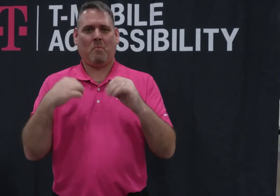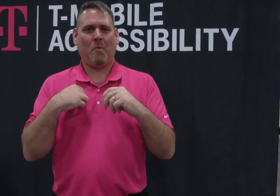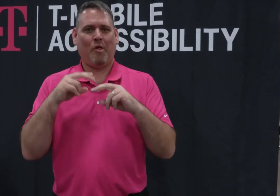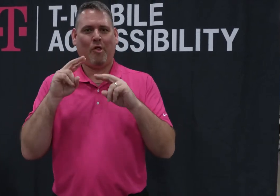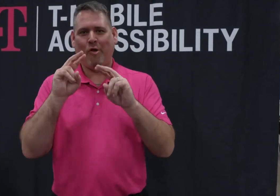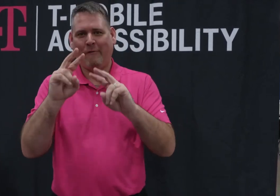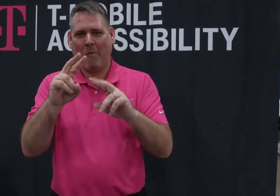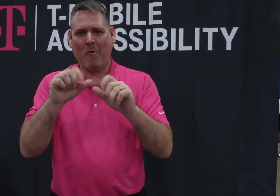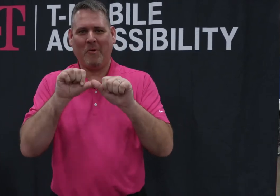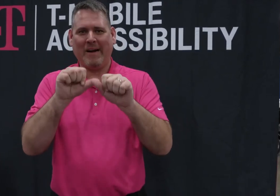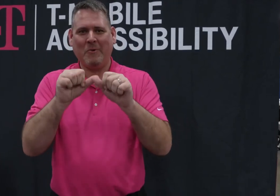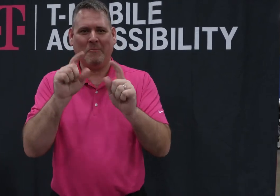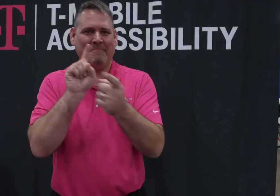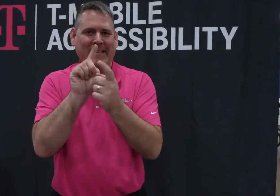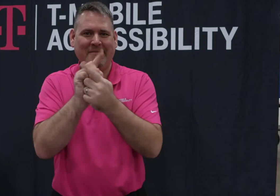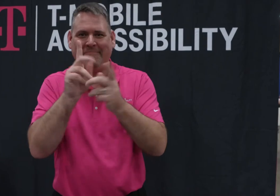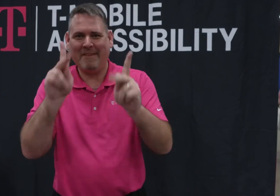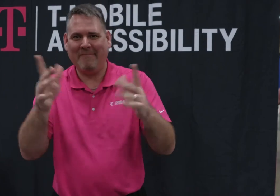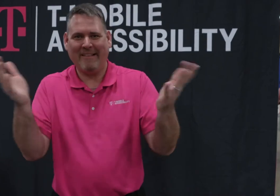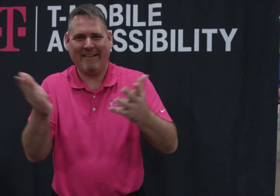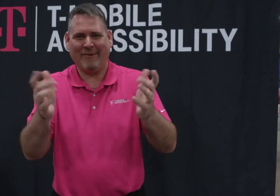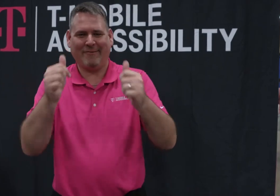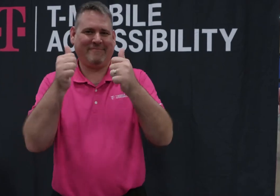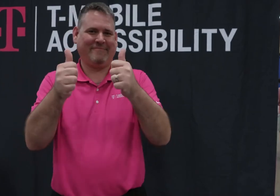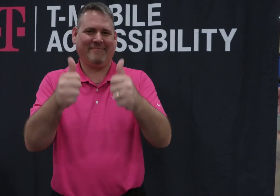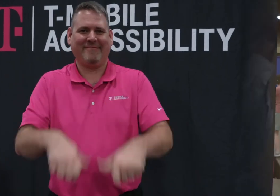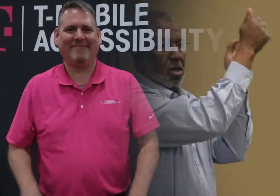I look forward to meeting even more people here!